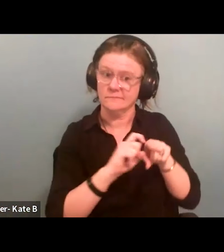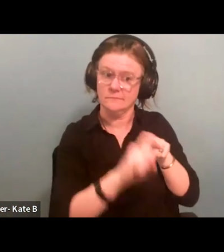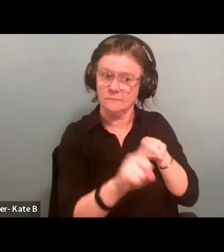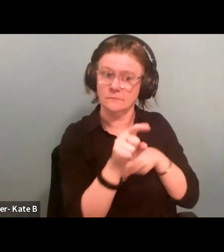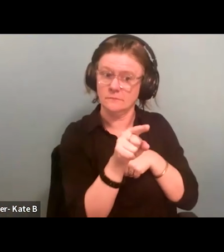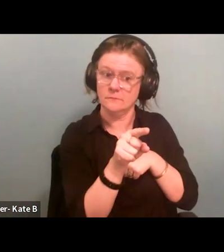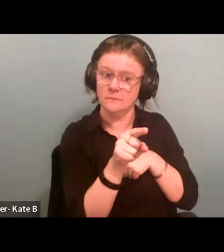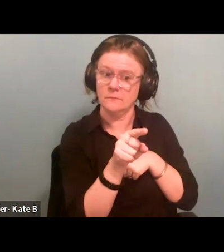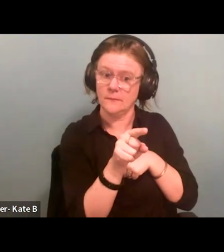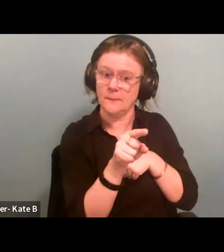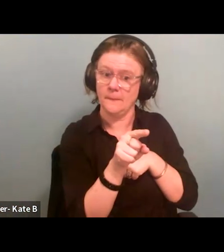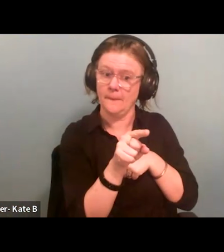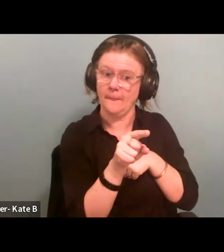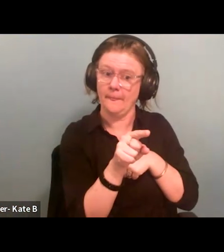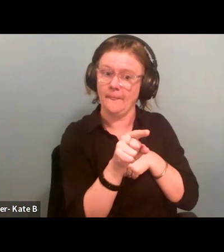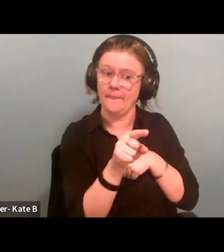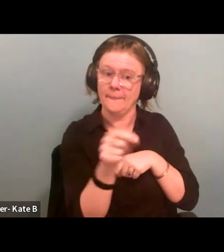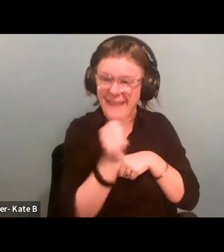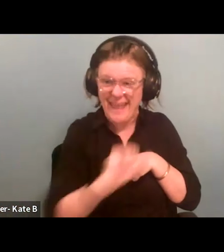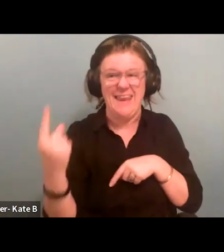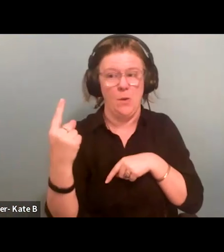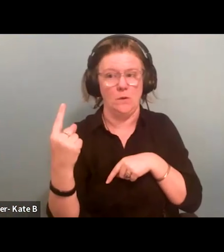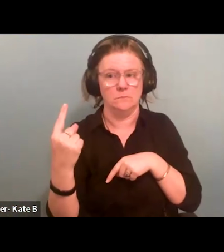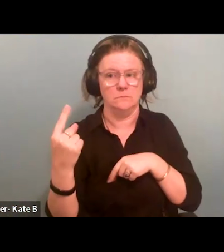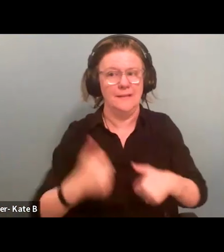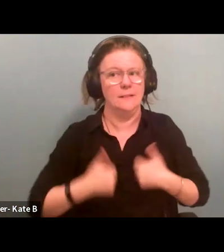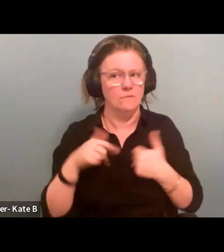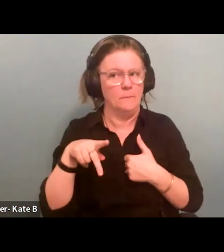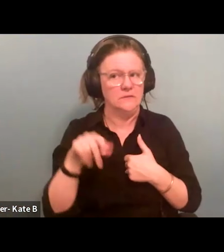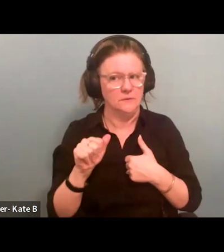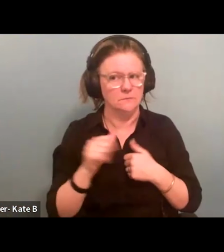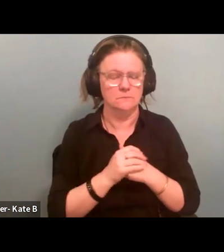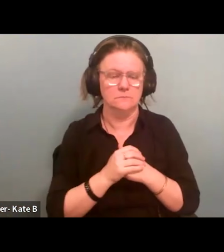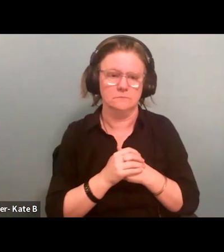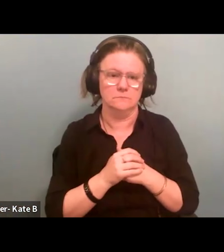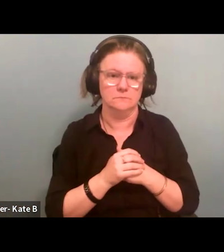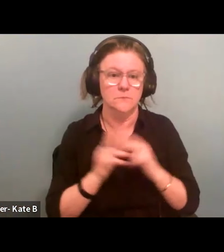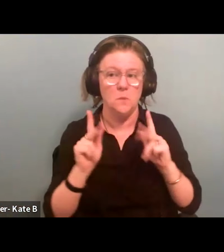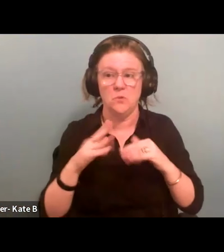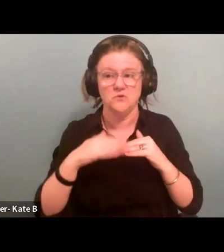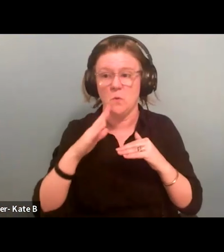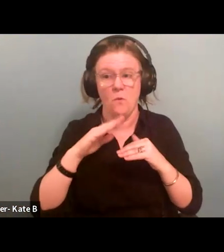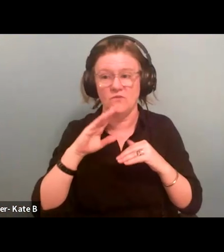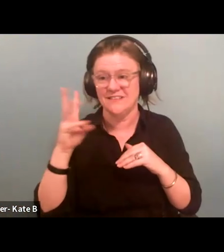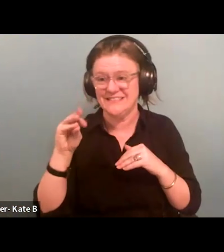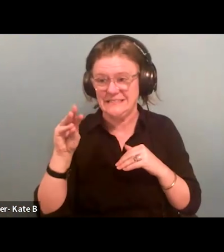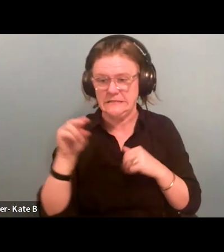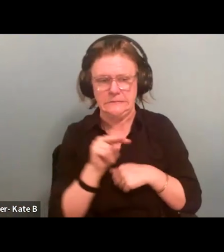can be on behalf of anyone in Pennsylvania, any older adult you see that you feel may have